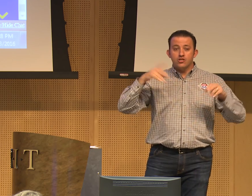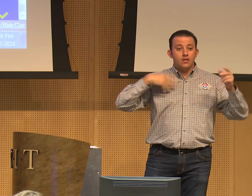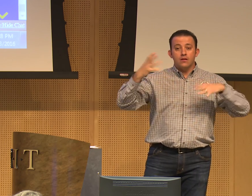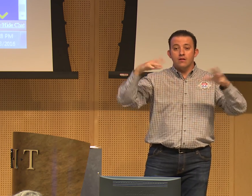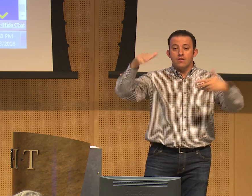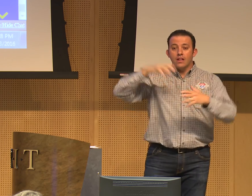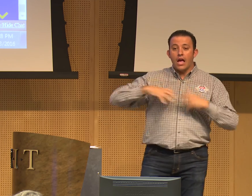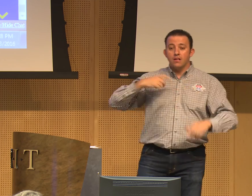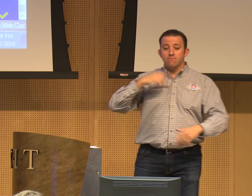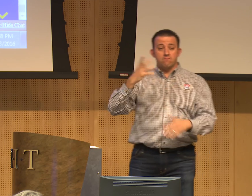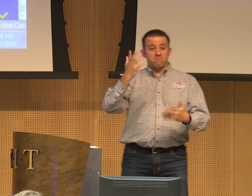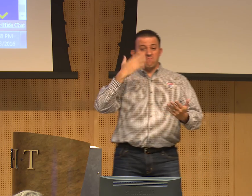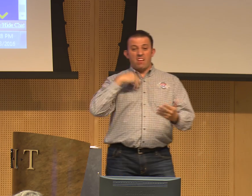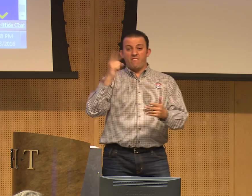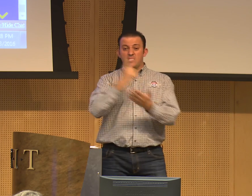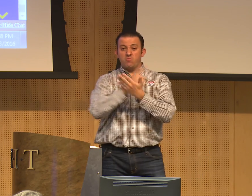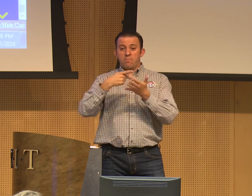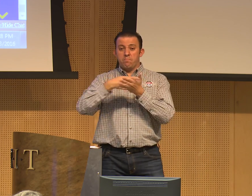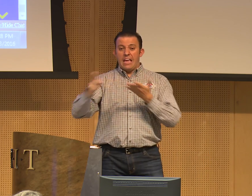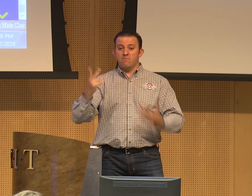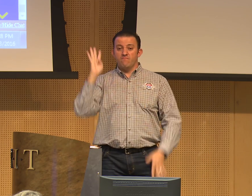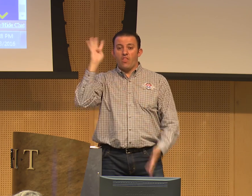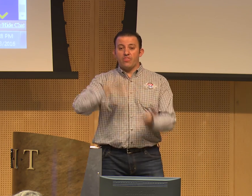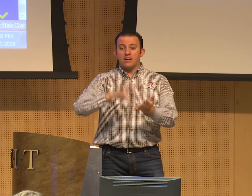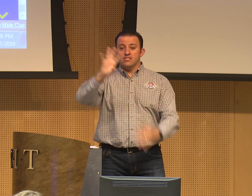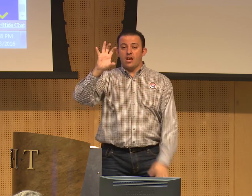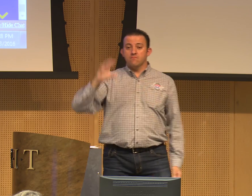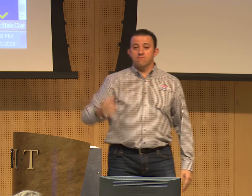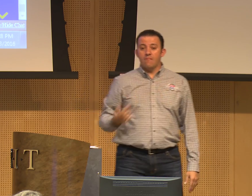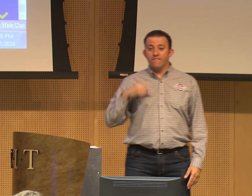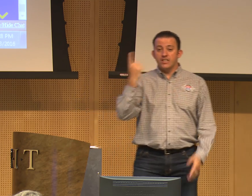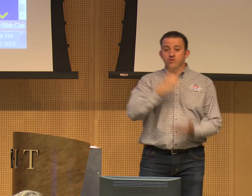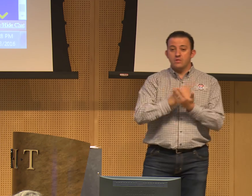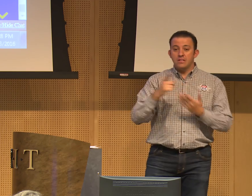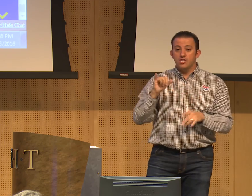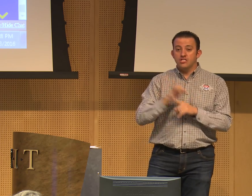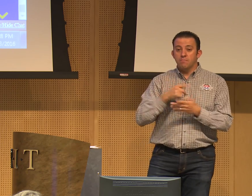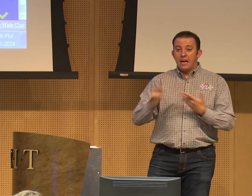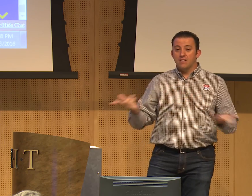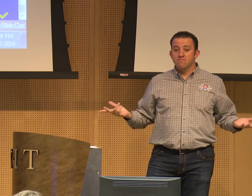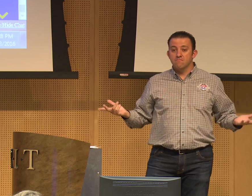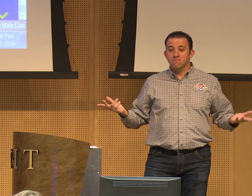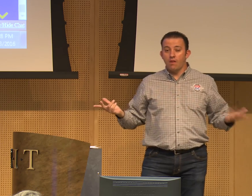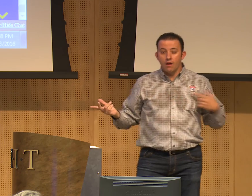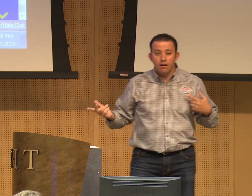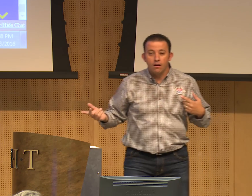I was looking at acquiring clients, getting a commission. You know, my first week, I made about $4,000 in pay,